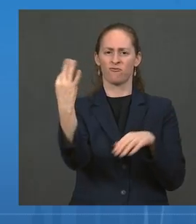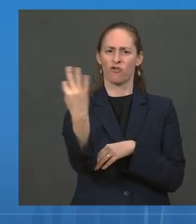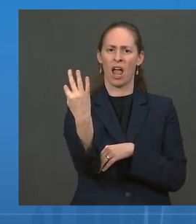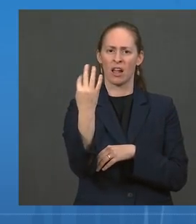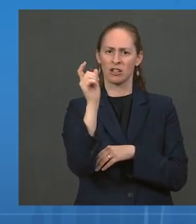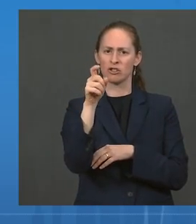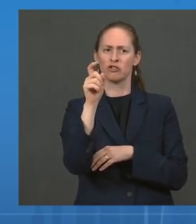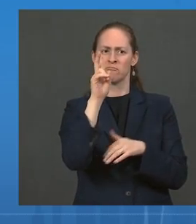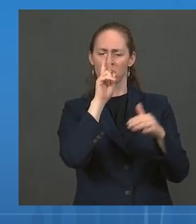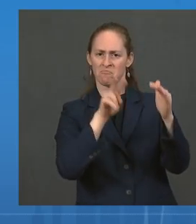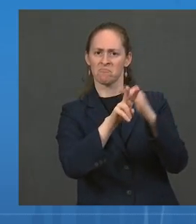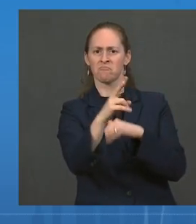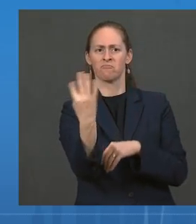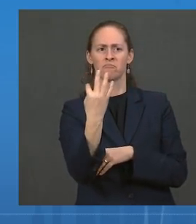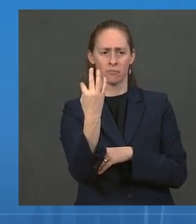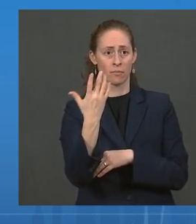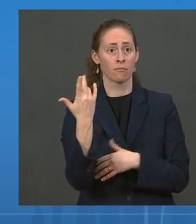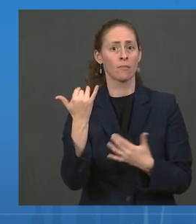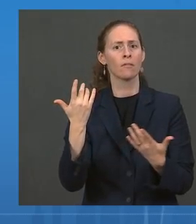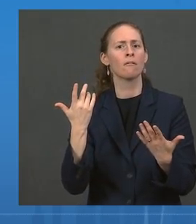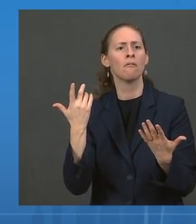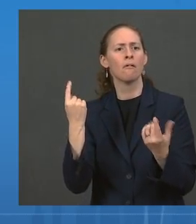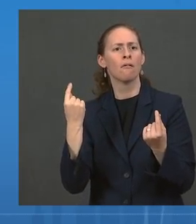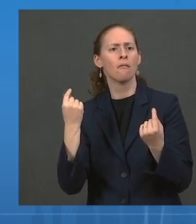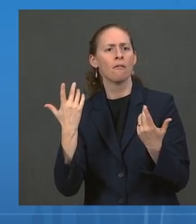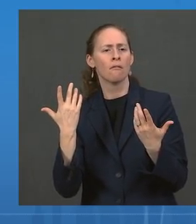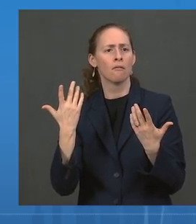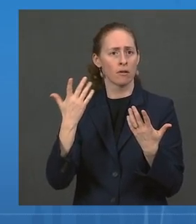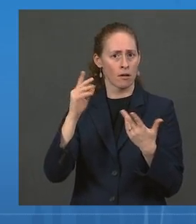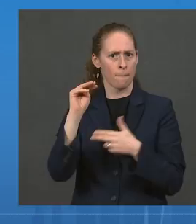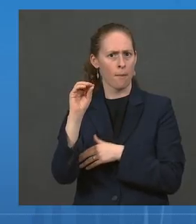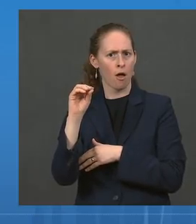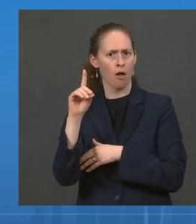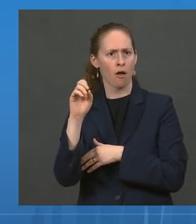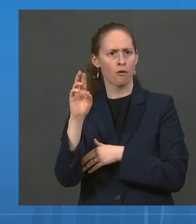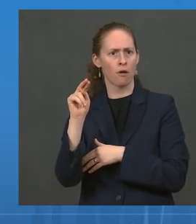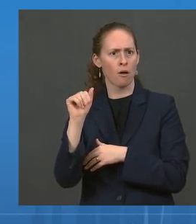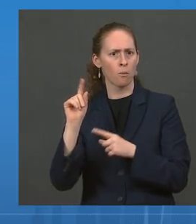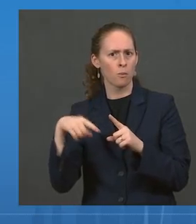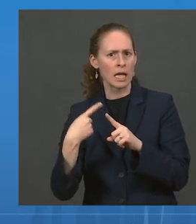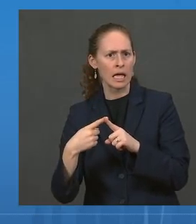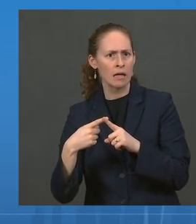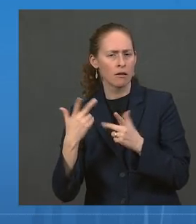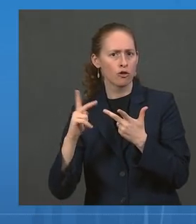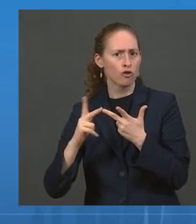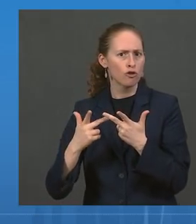in this upcoming authorization too? And my second question is on the confusing patchwork